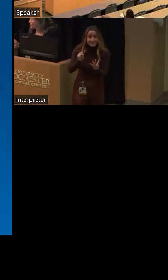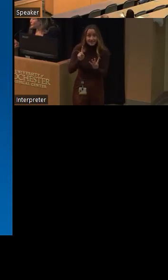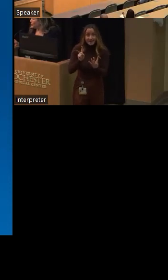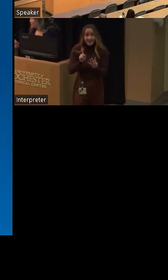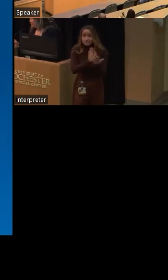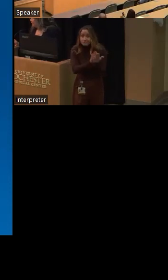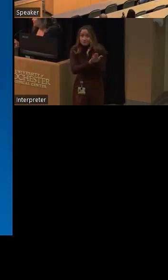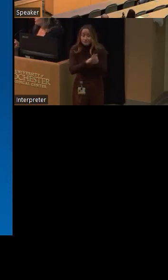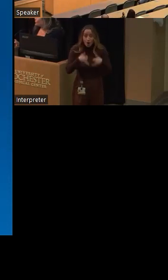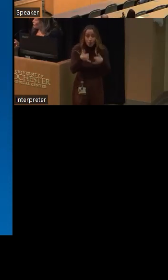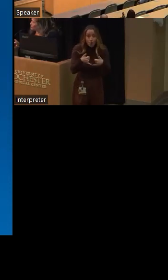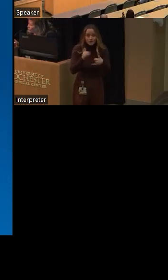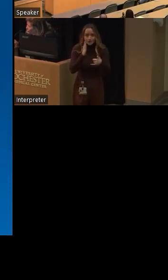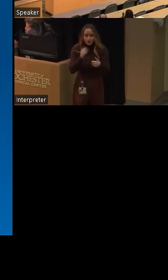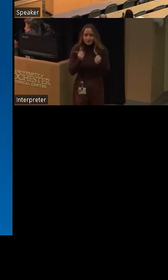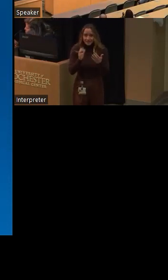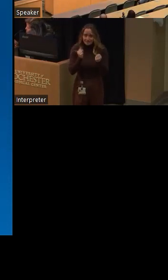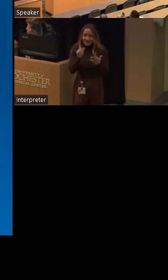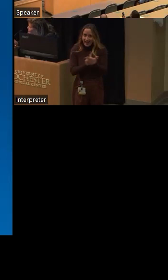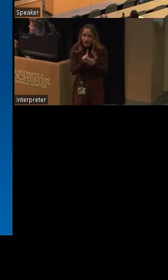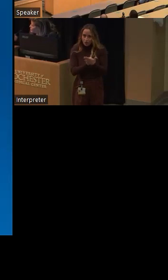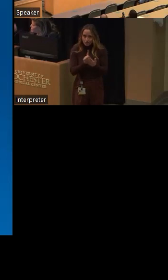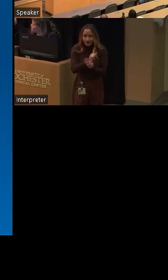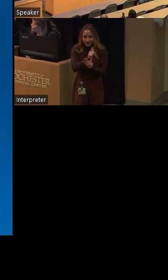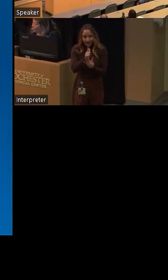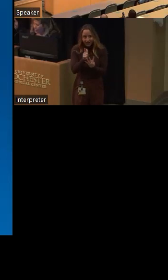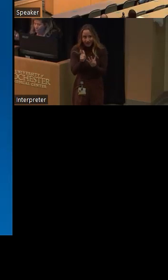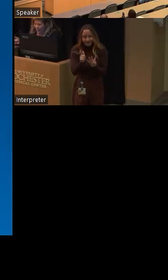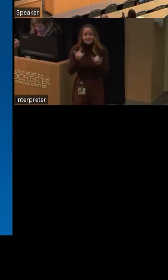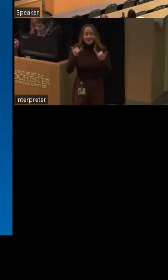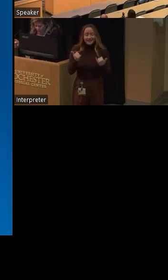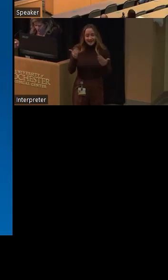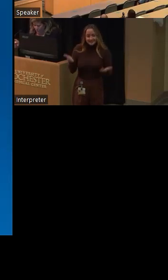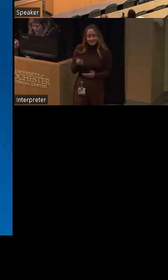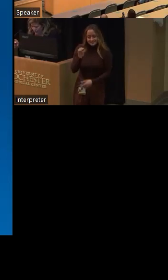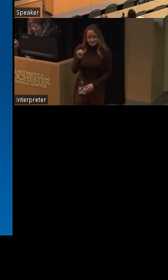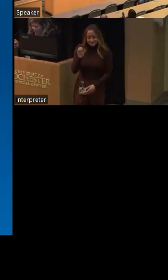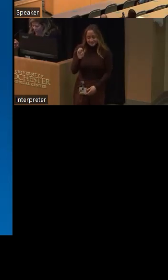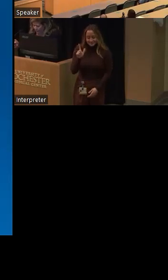so with no further ado, I'm gonna present to you Melanie Funchess.